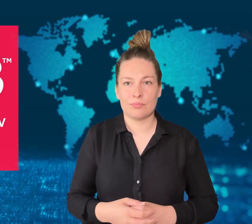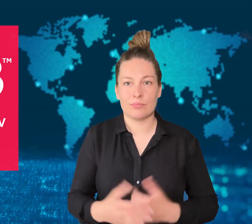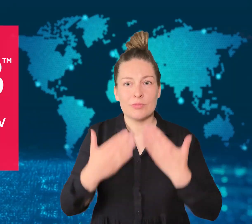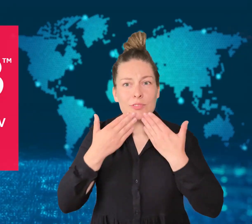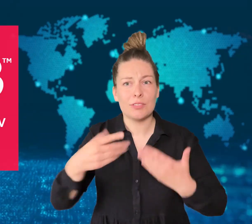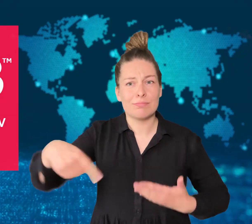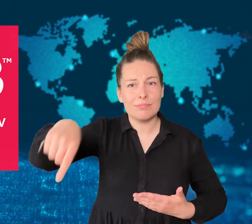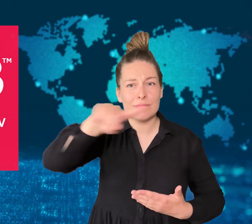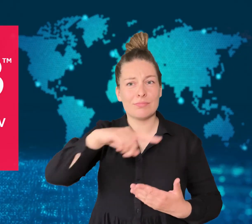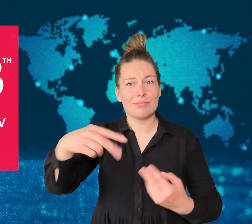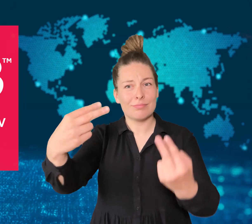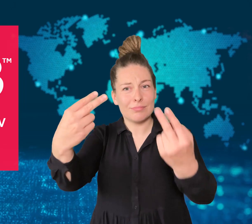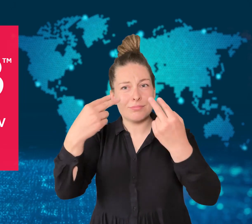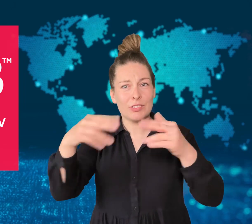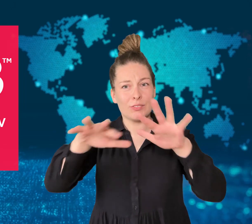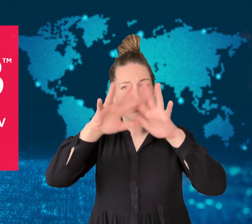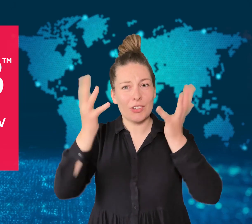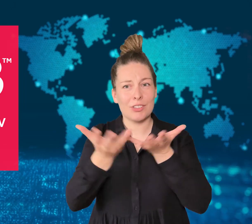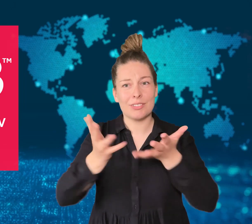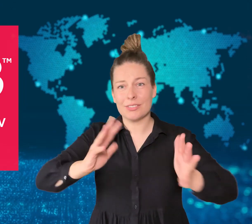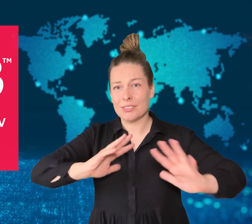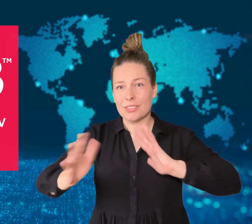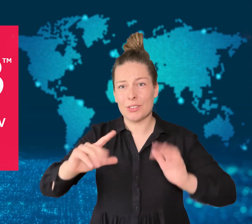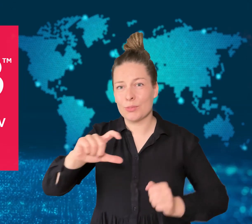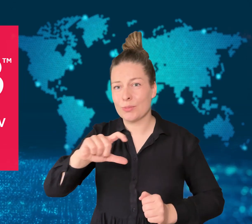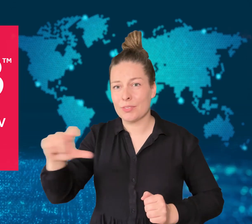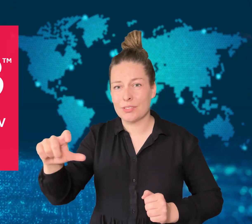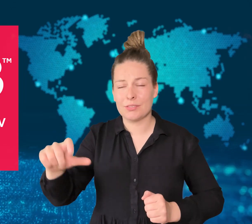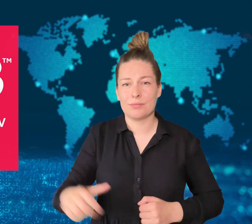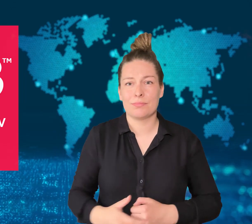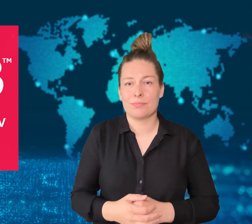Thank you for watching WorldSign Week.